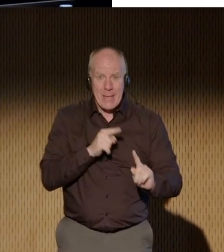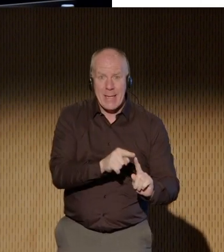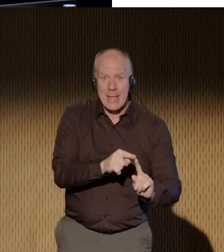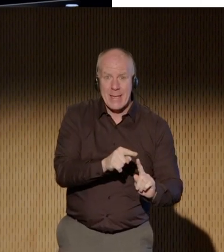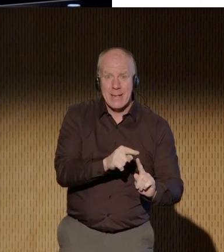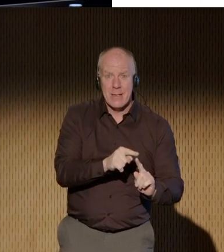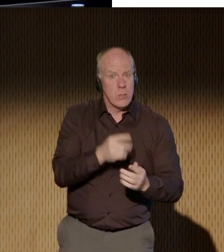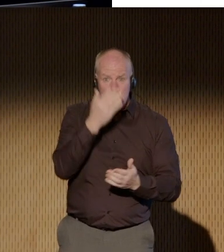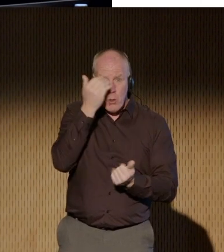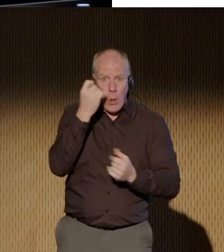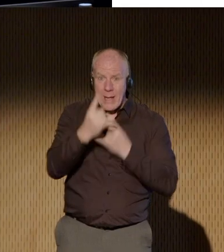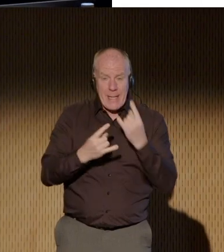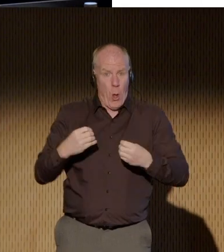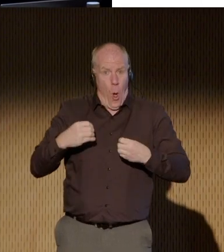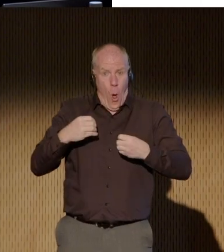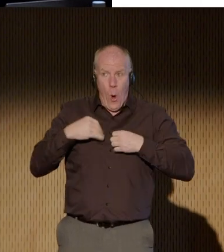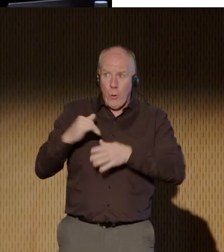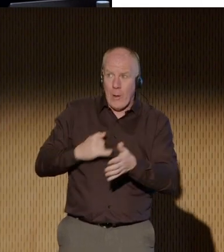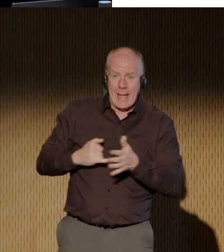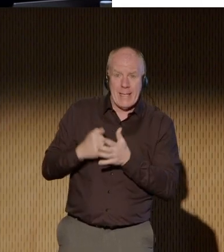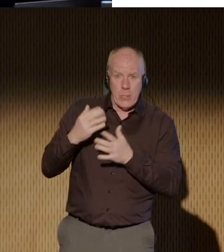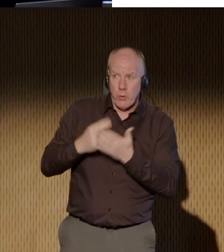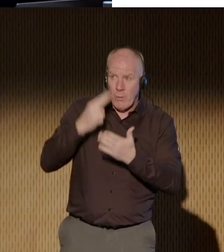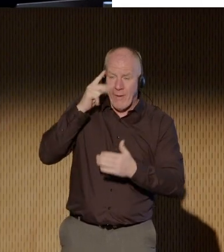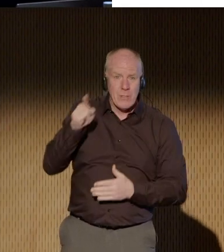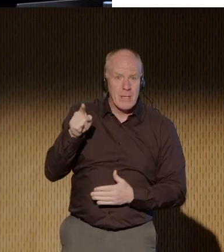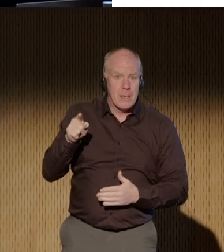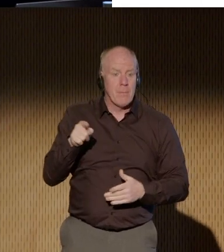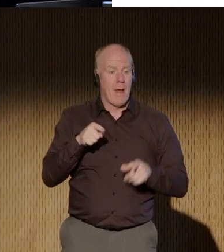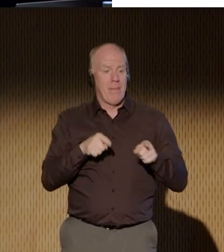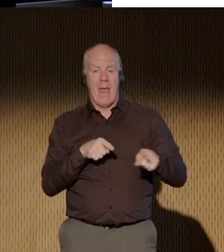what's happening in our own institutions. But they were tracking students’ engagement,